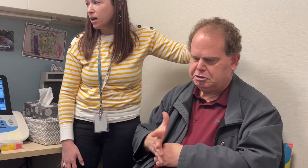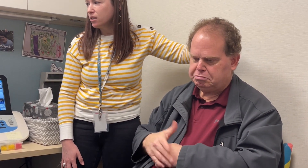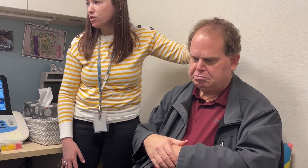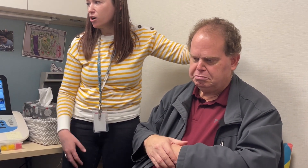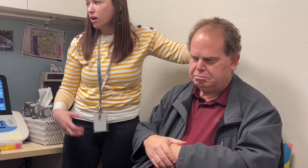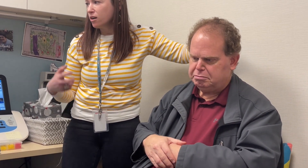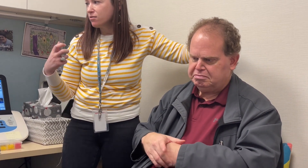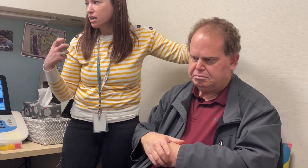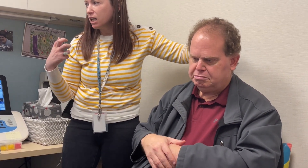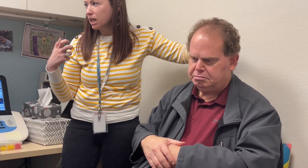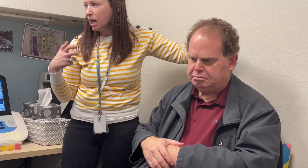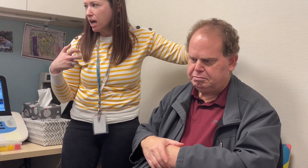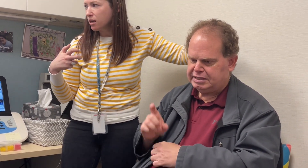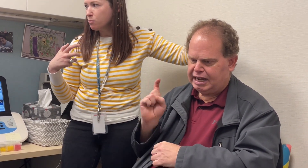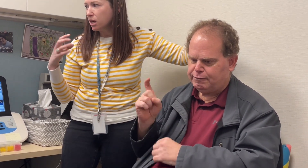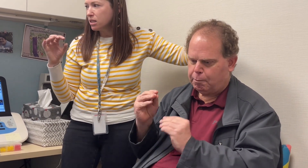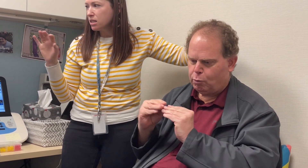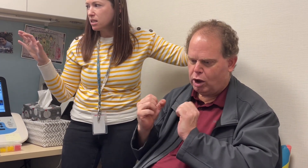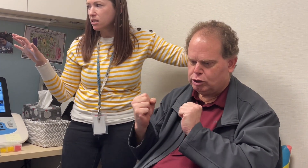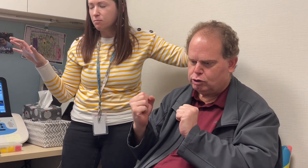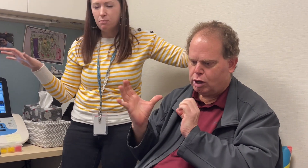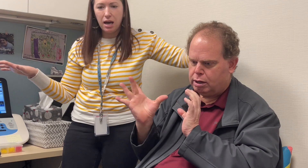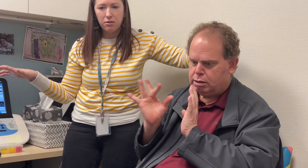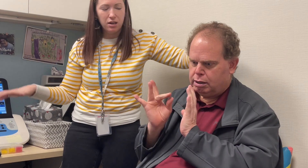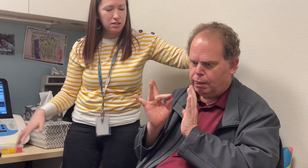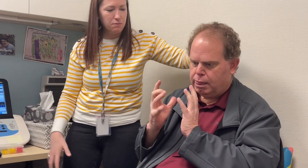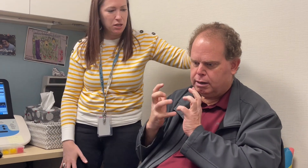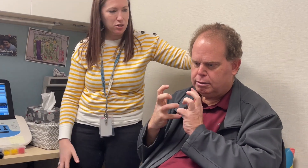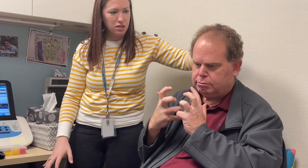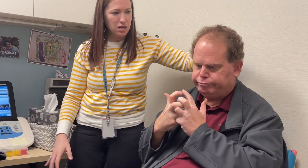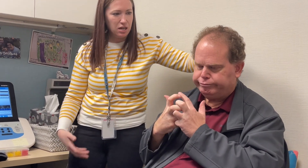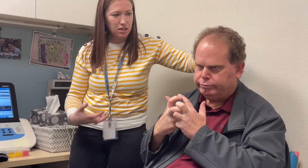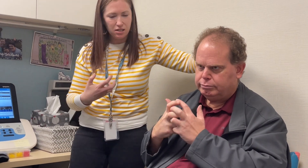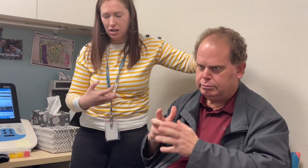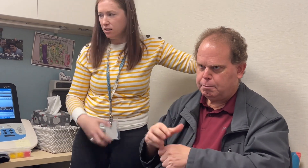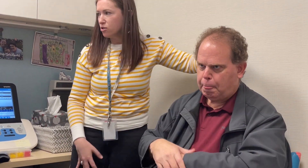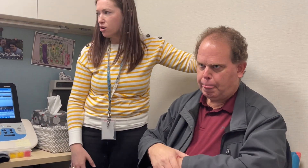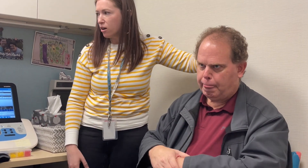yeah it's strong enough to connect but it does this battery estimation thing and it's not strong